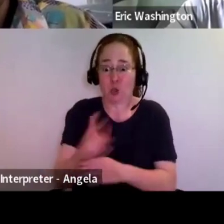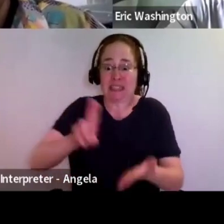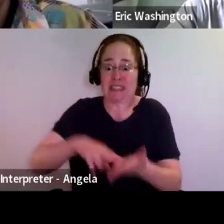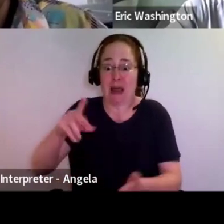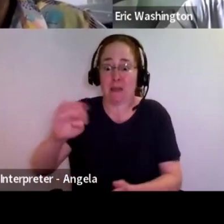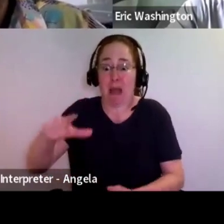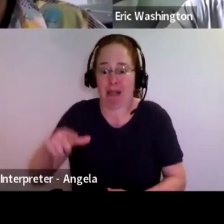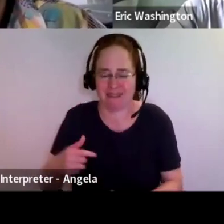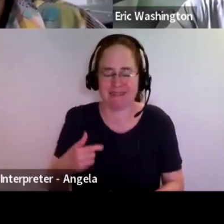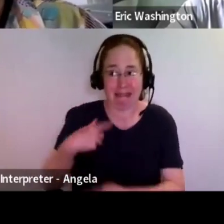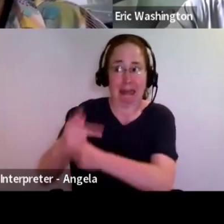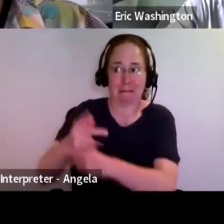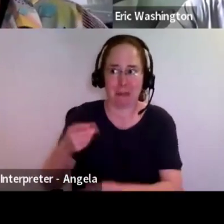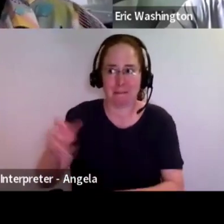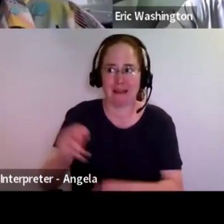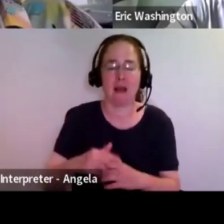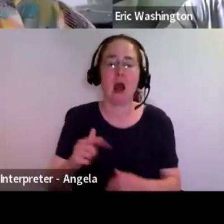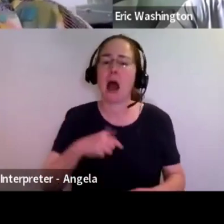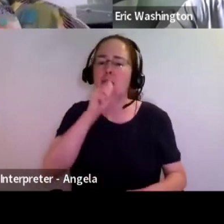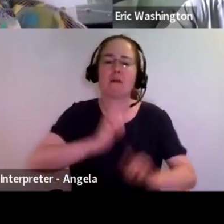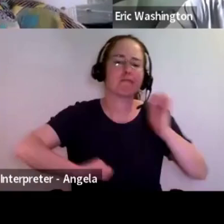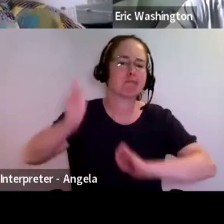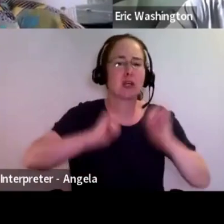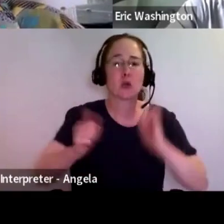acting in theater. It was just in the world premiere of a play